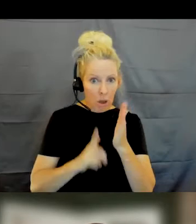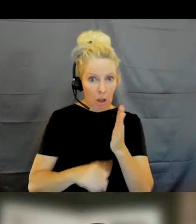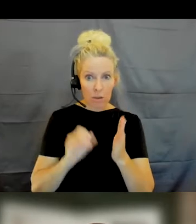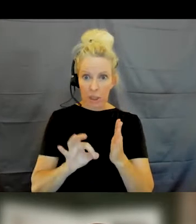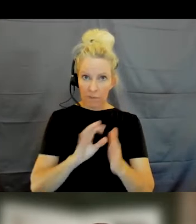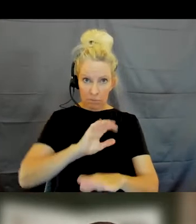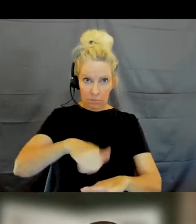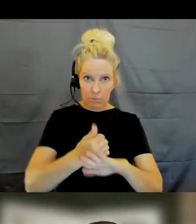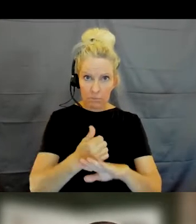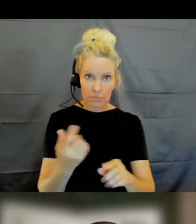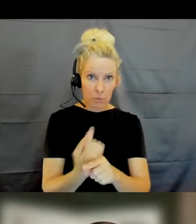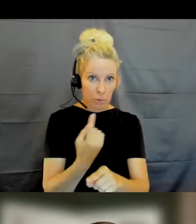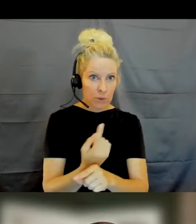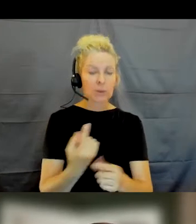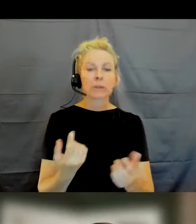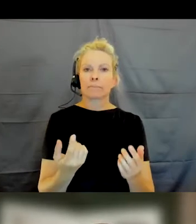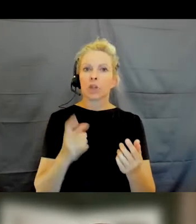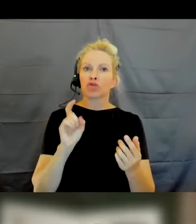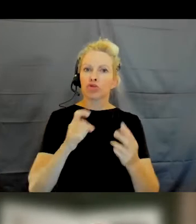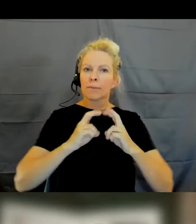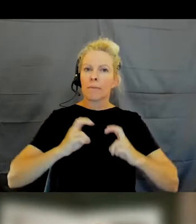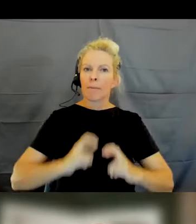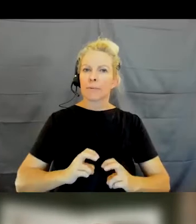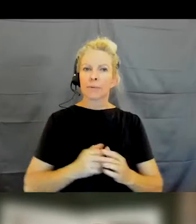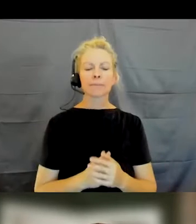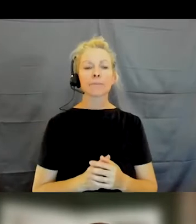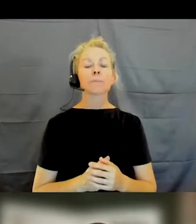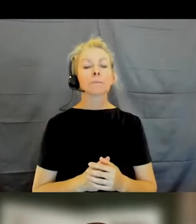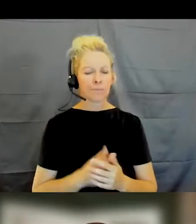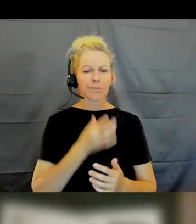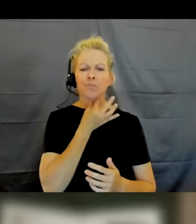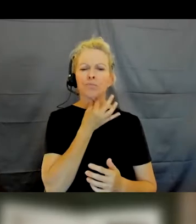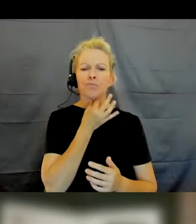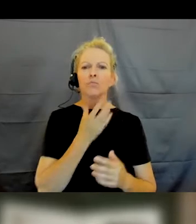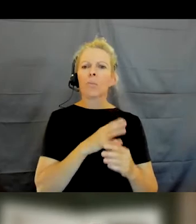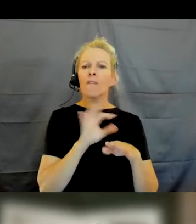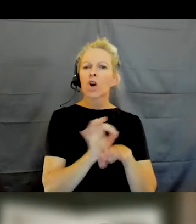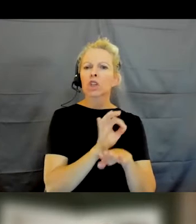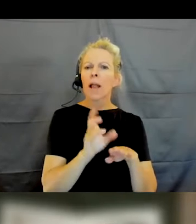yourself questions about what the functionality of those functions are and if we are using generic